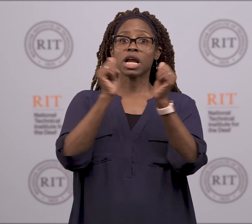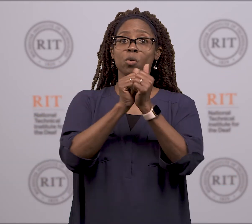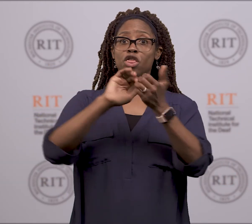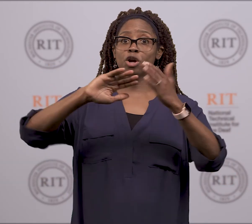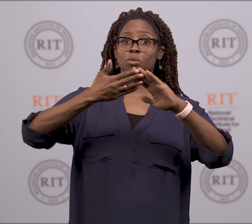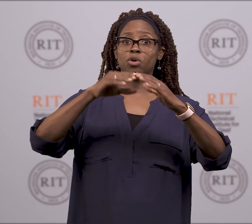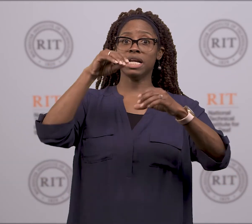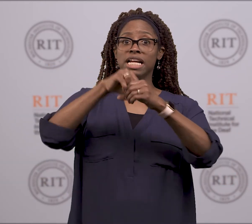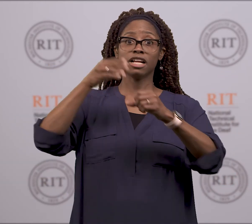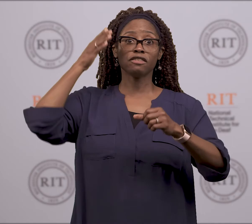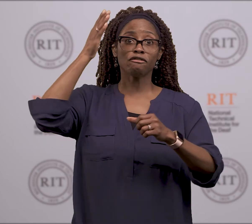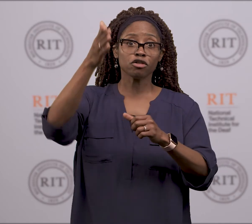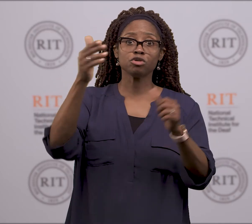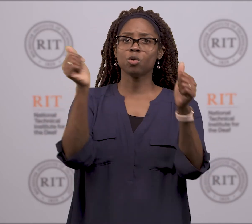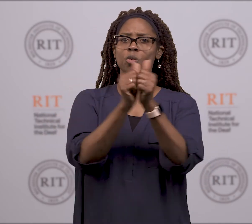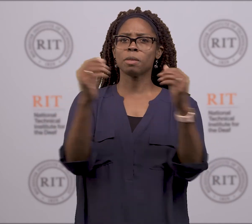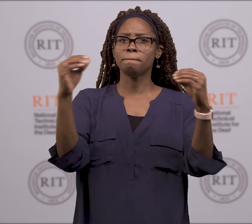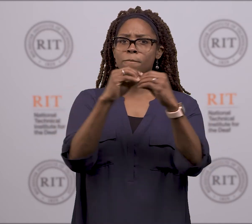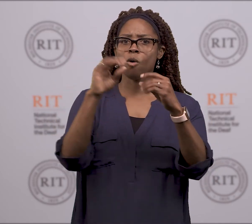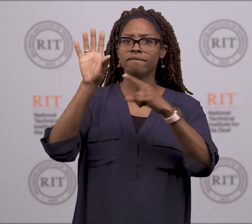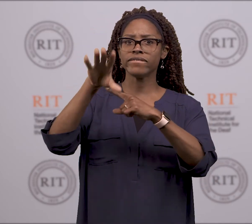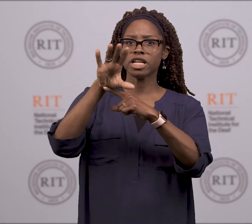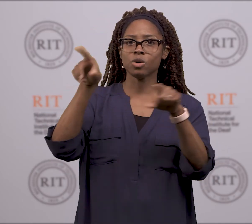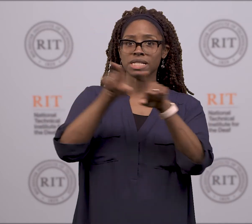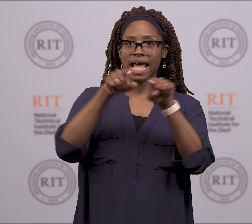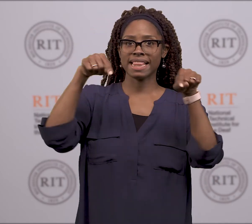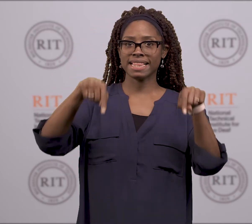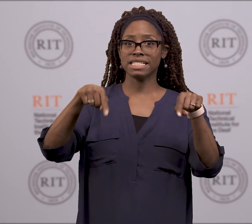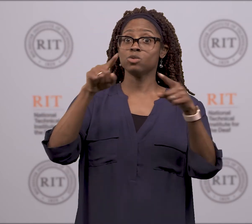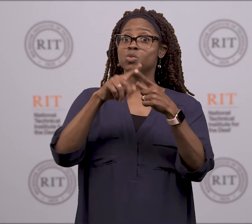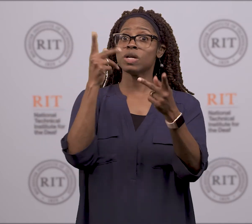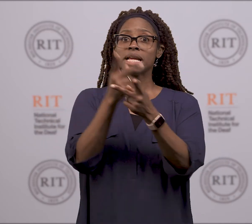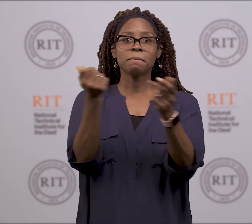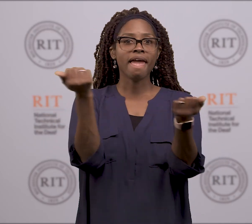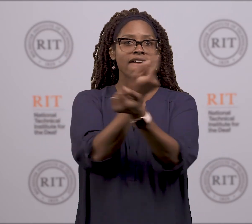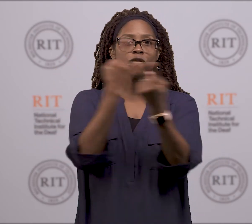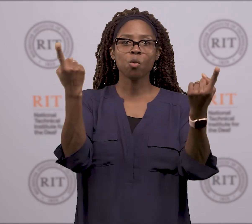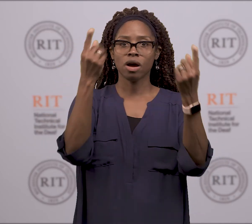I will communicate with the community in the future with more videos like this one